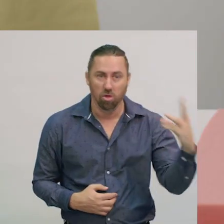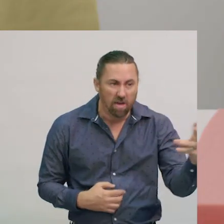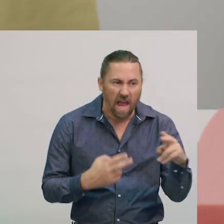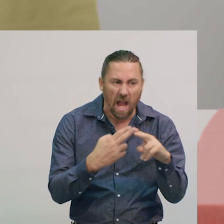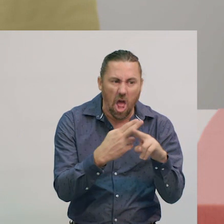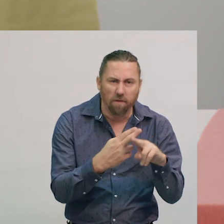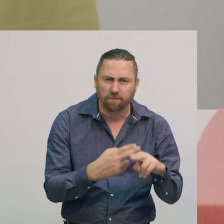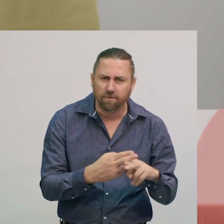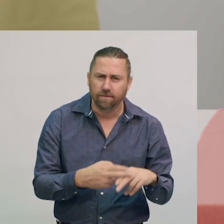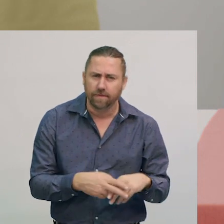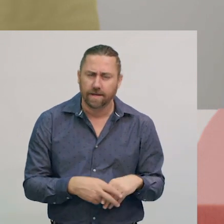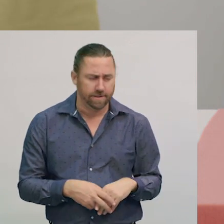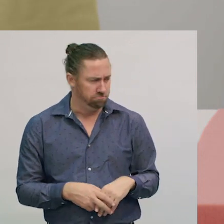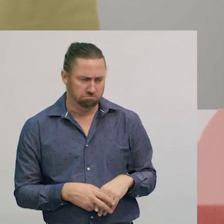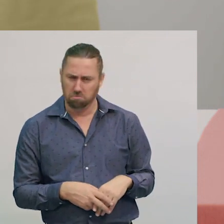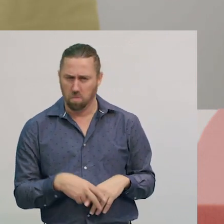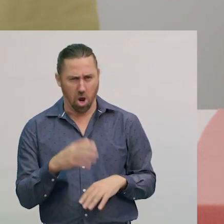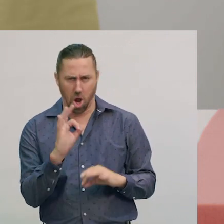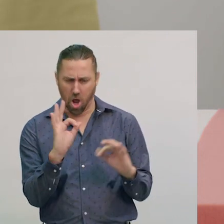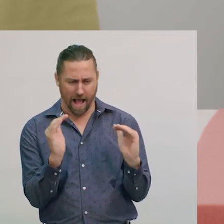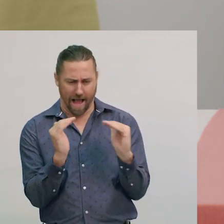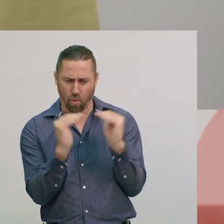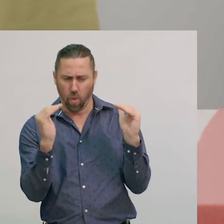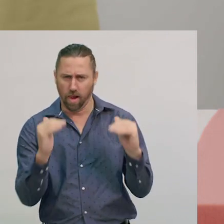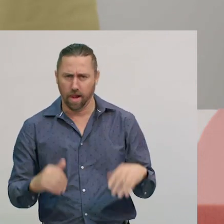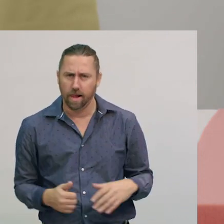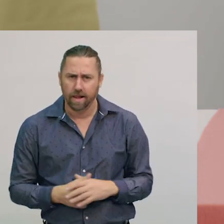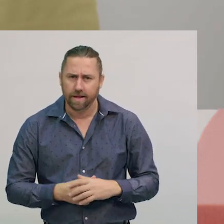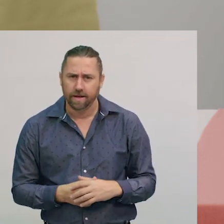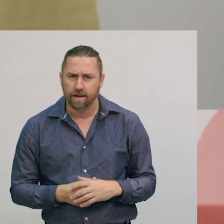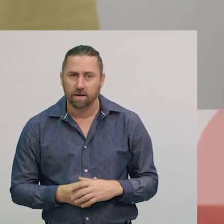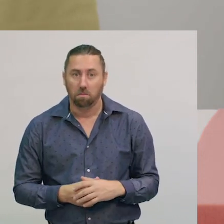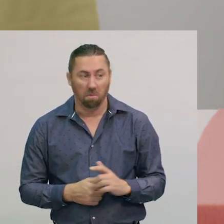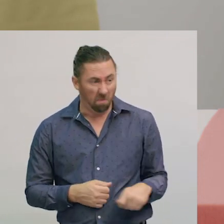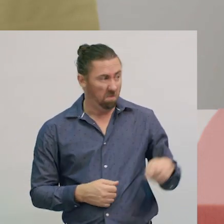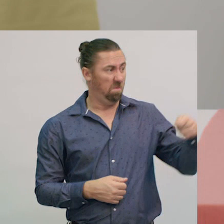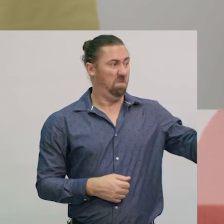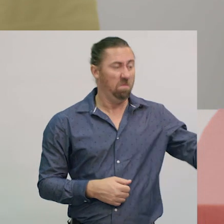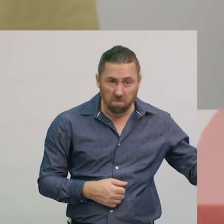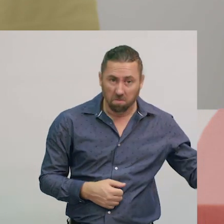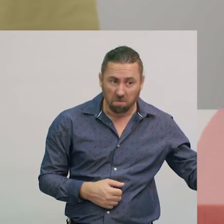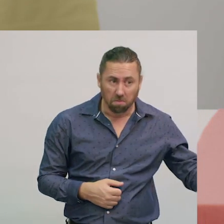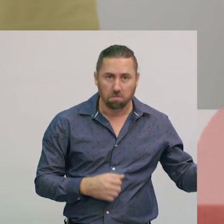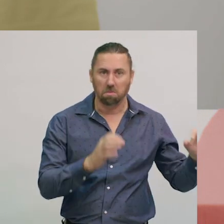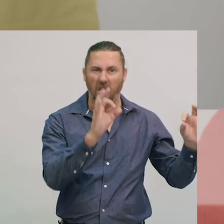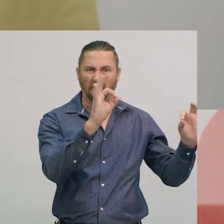That is not equal. Oh, dear. And there is nothing for me to use when my lunch arrives.